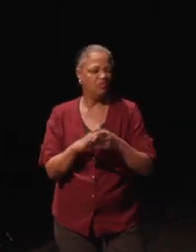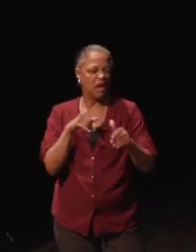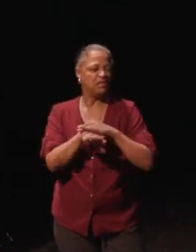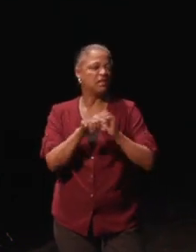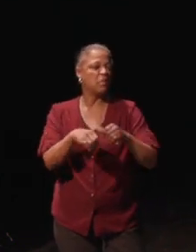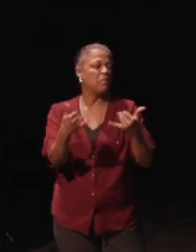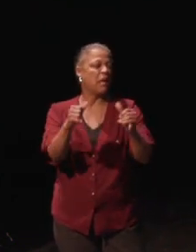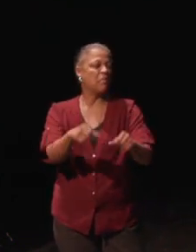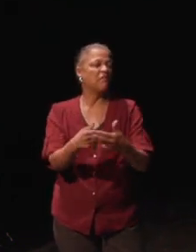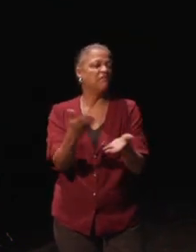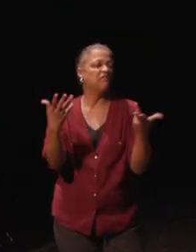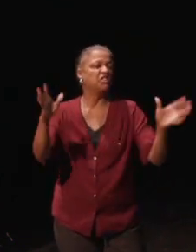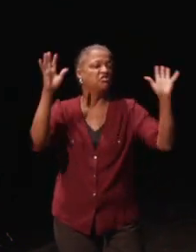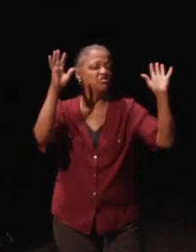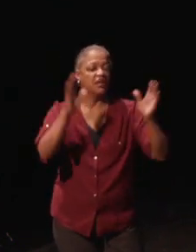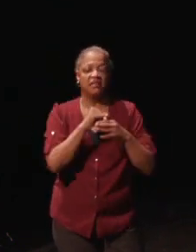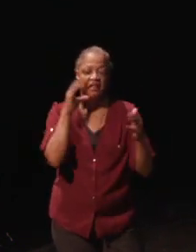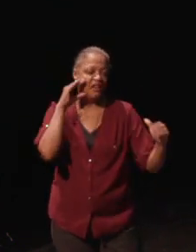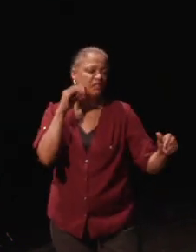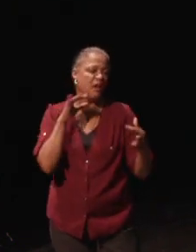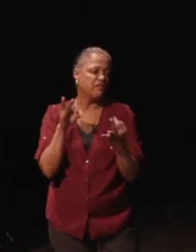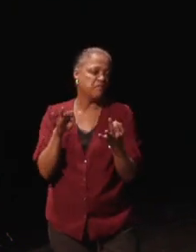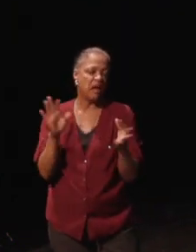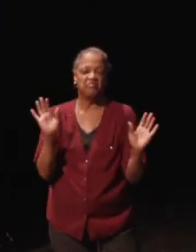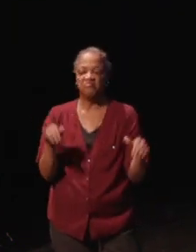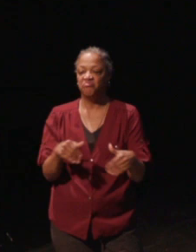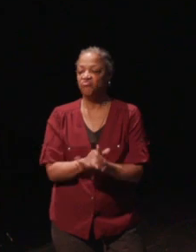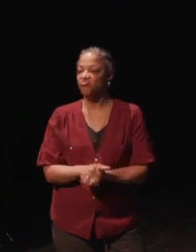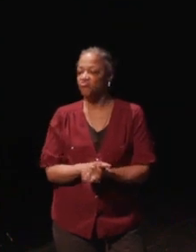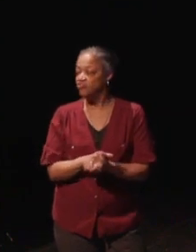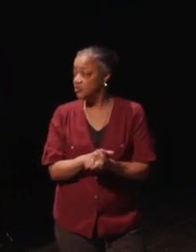The game is accessible, it's playable, didn't expect too much and well that thread